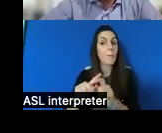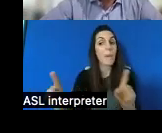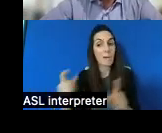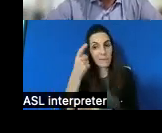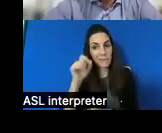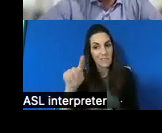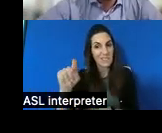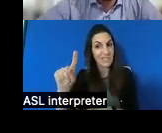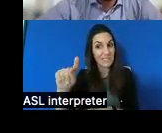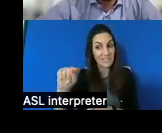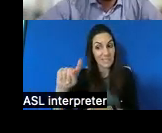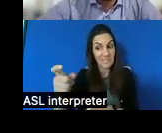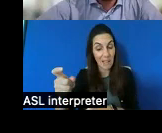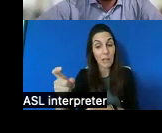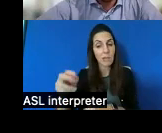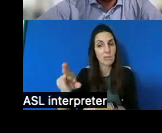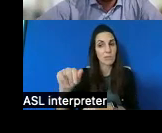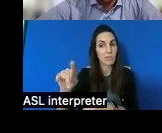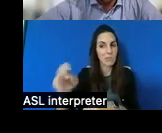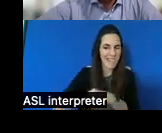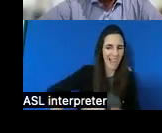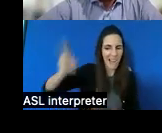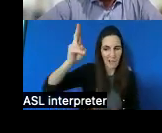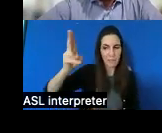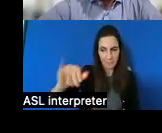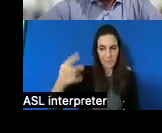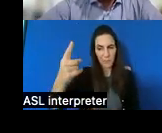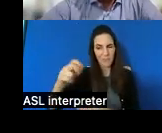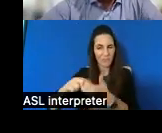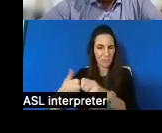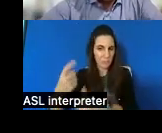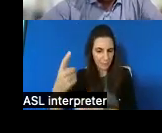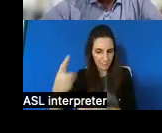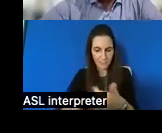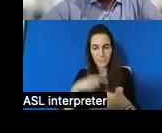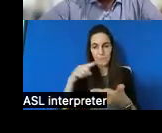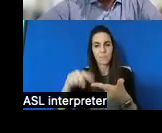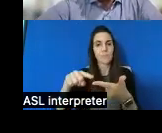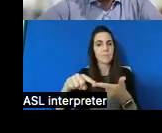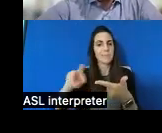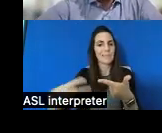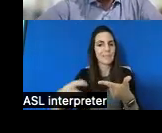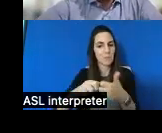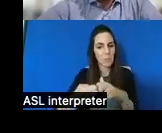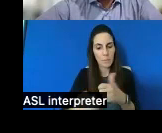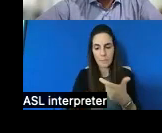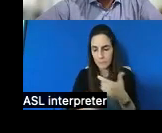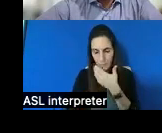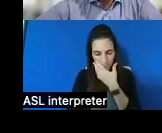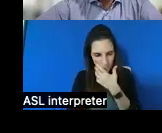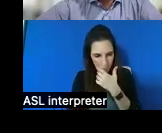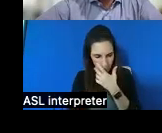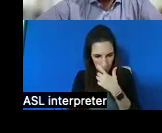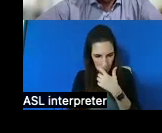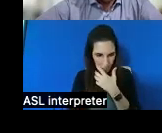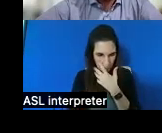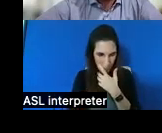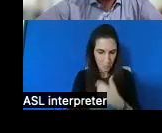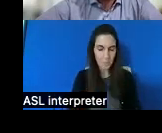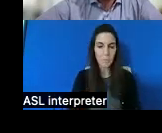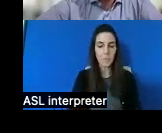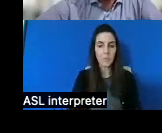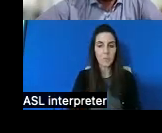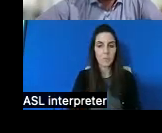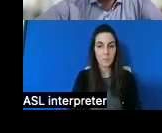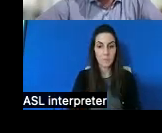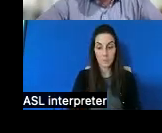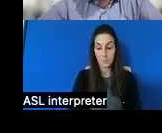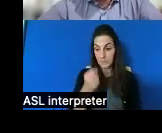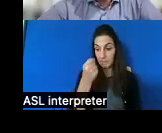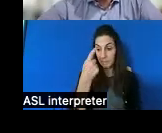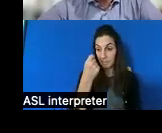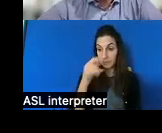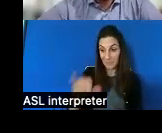right so that's the first issue okay secondly is that there's cost to administer the trust right